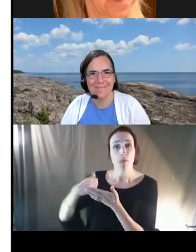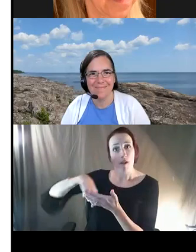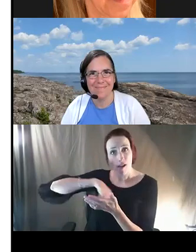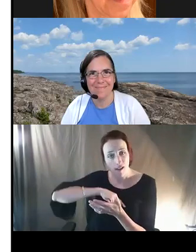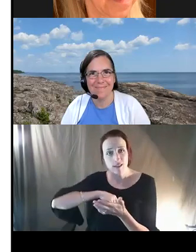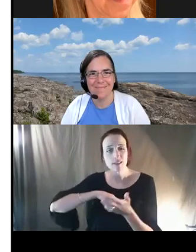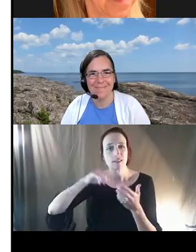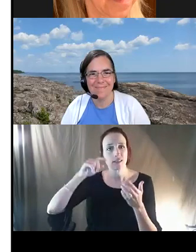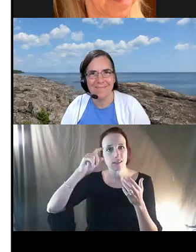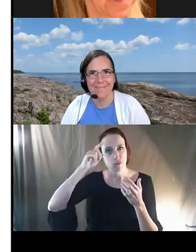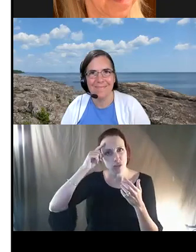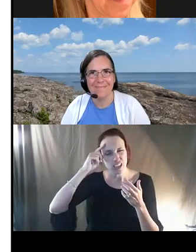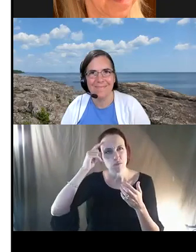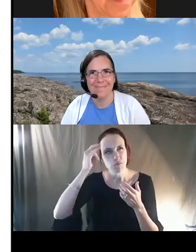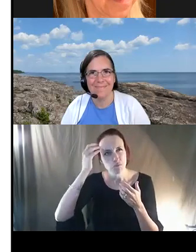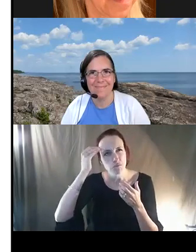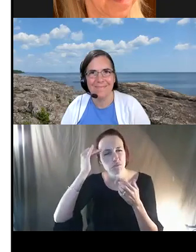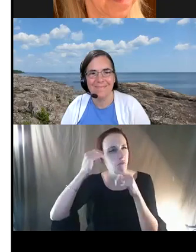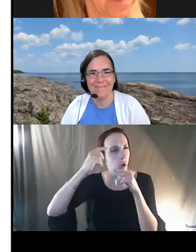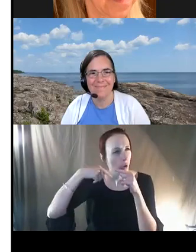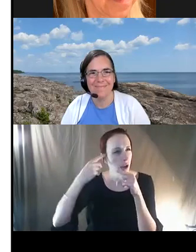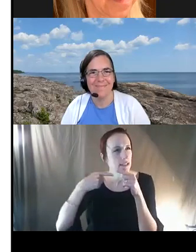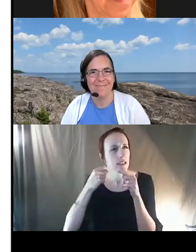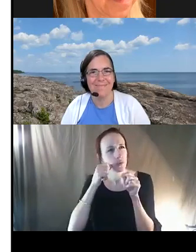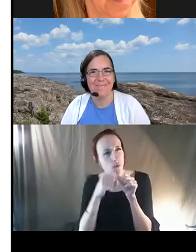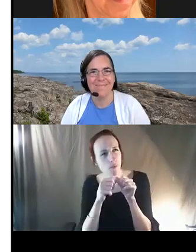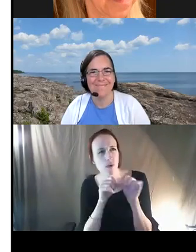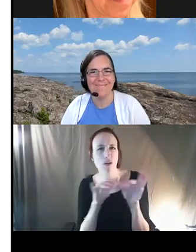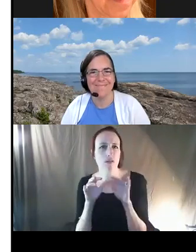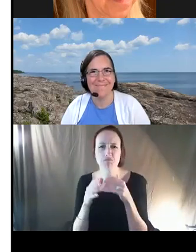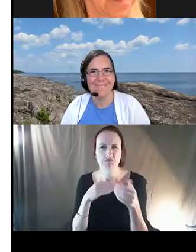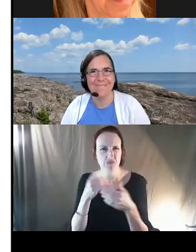whether we have a disability or not.